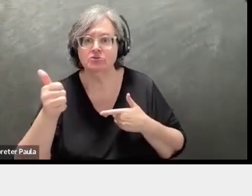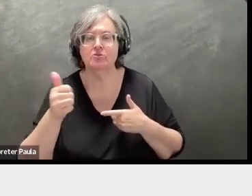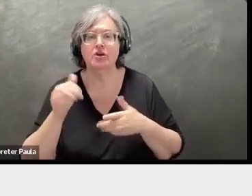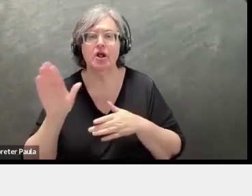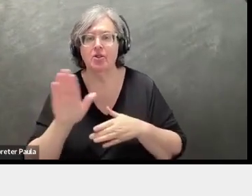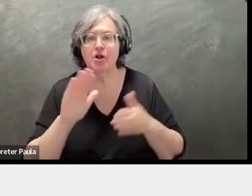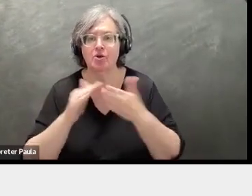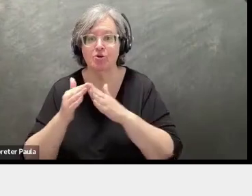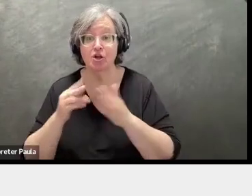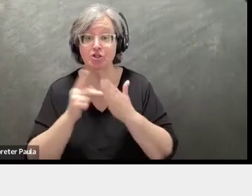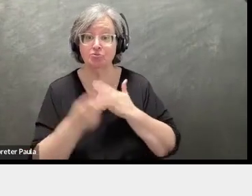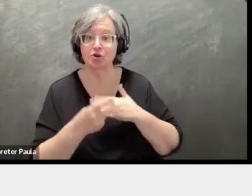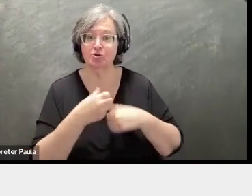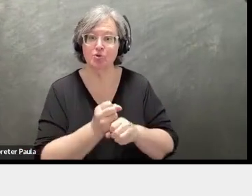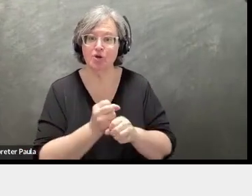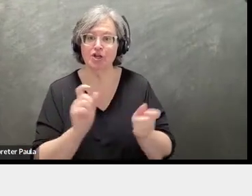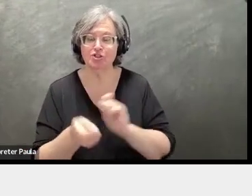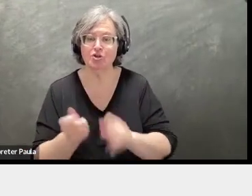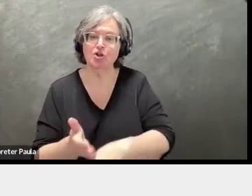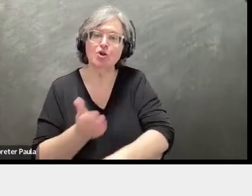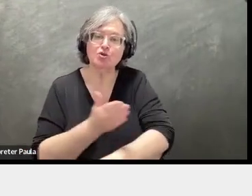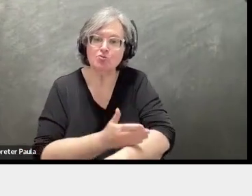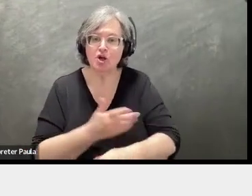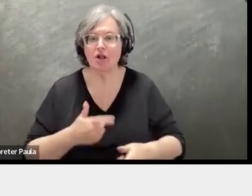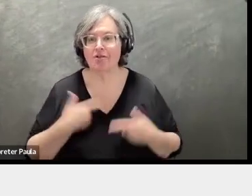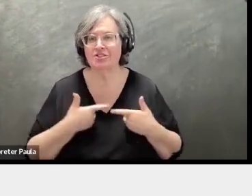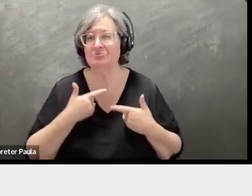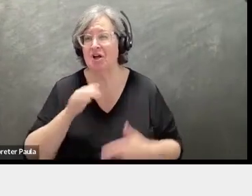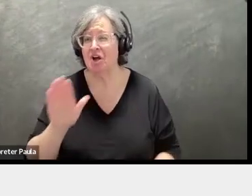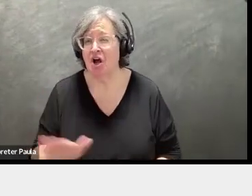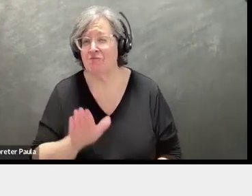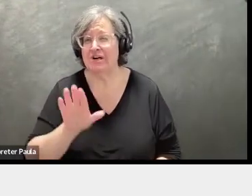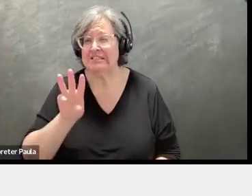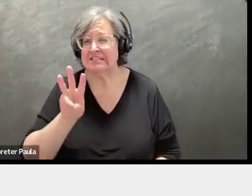change and improve the lives of the estimated 61 million